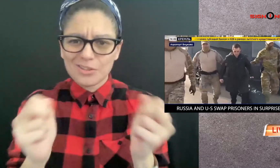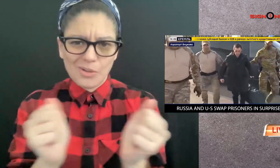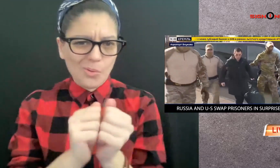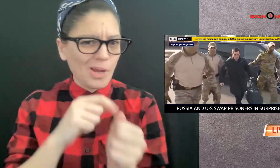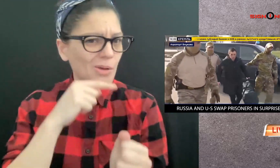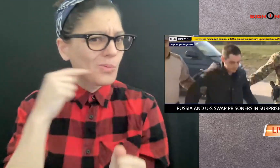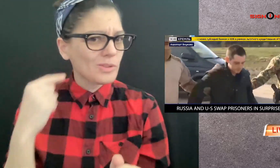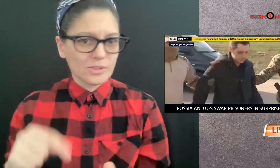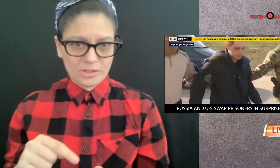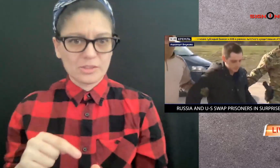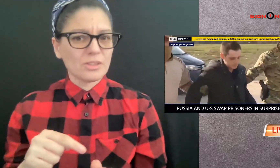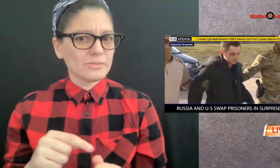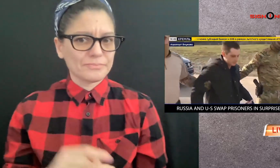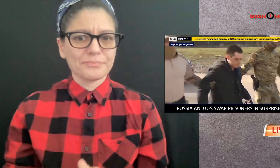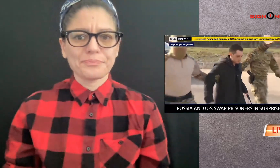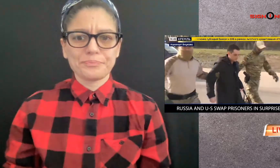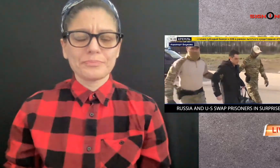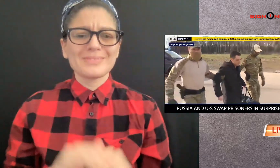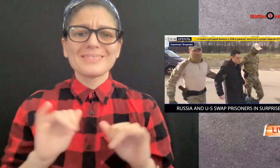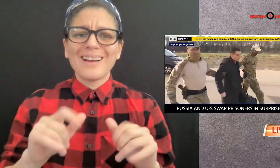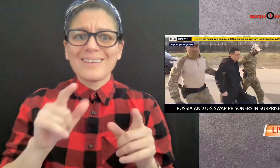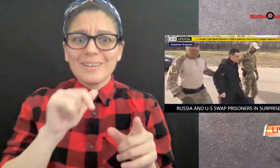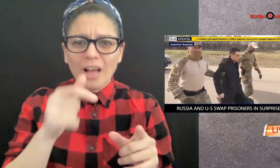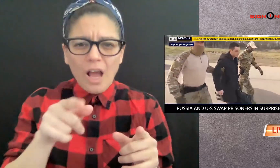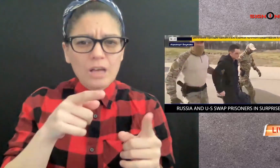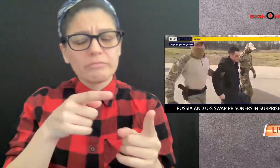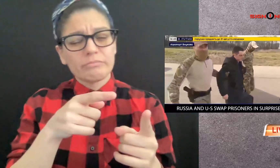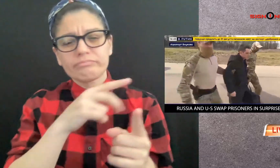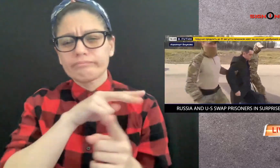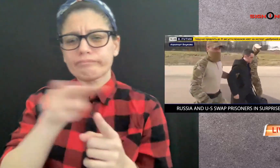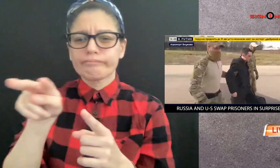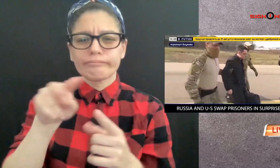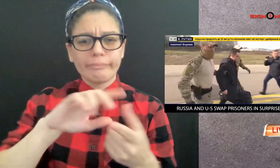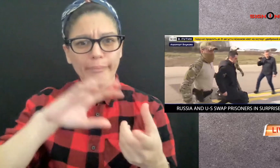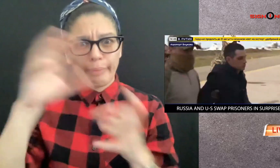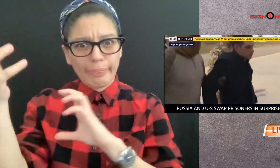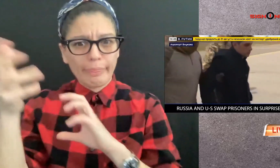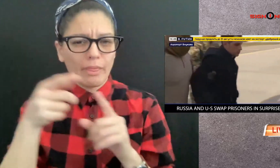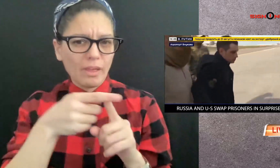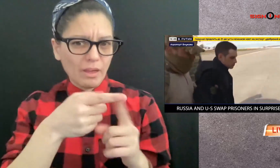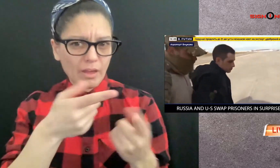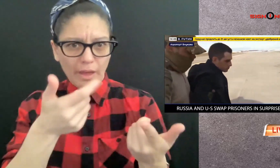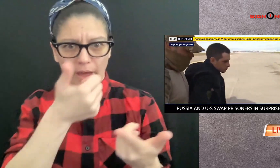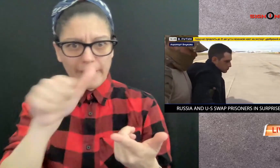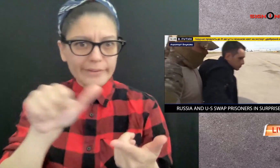US officials say the prisoner swap was not part of any negotiation with Russia